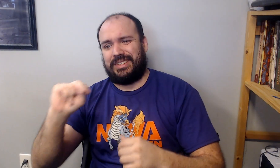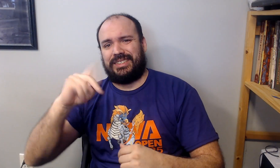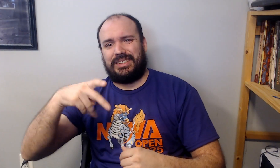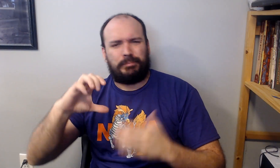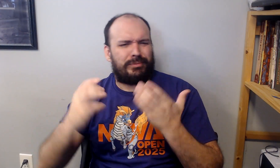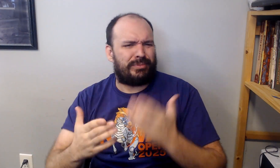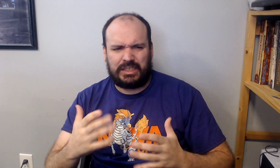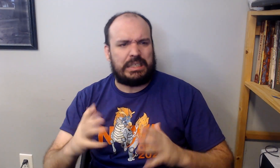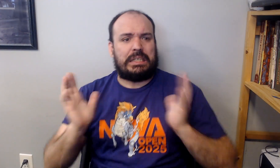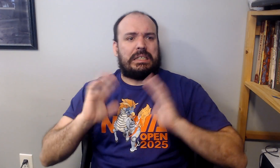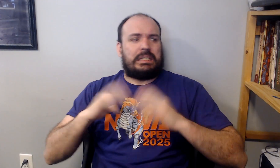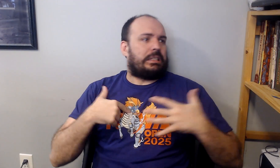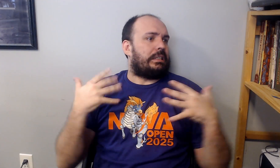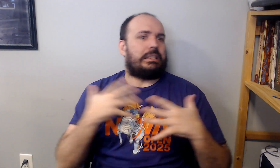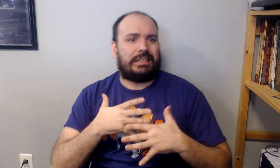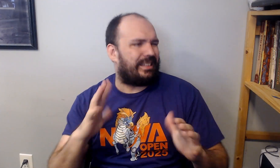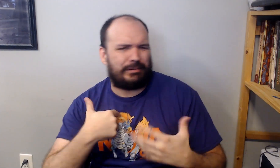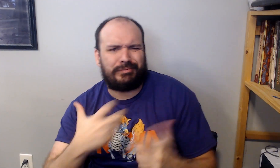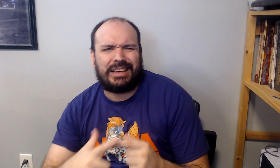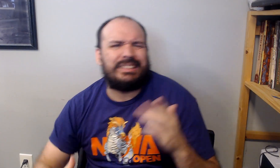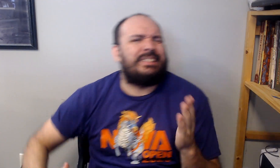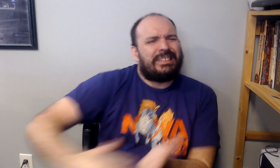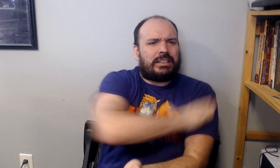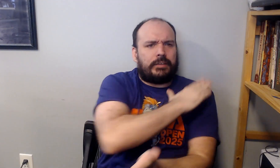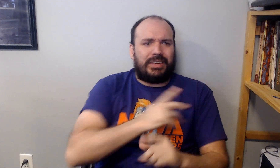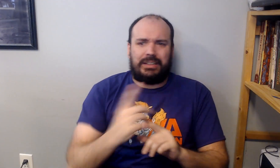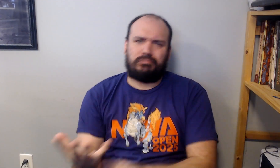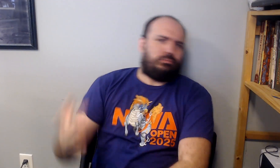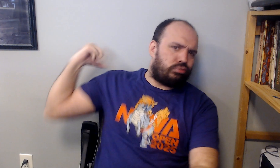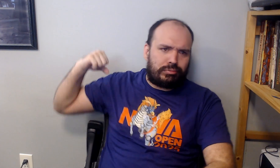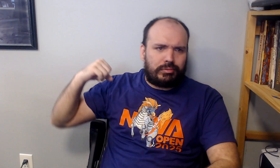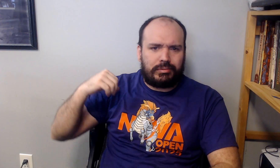Some other NPCs might be terrified and decide to run back out of the house.